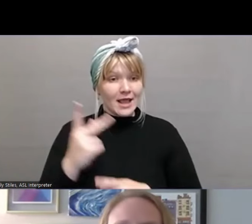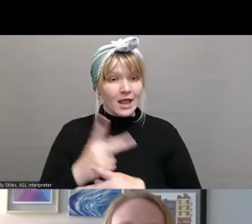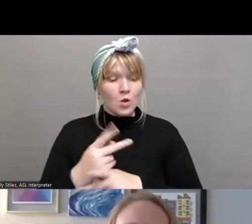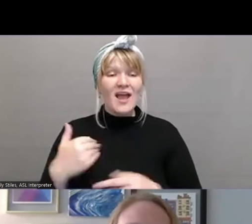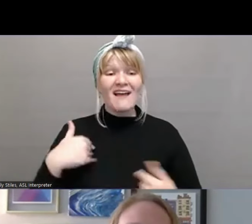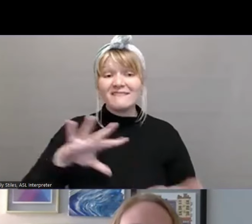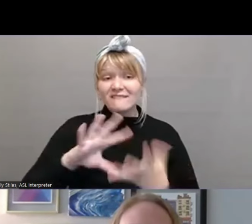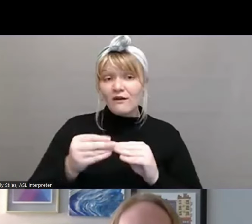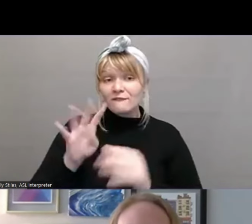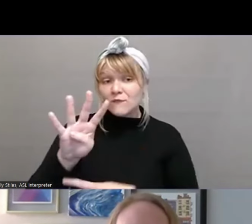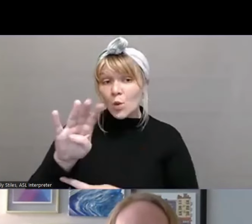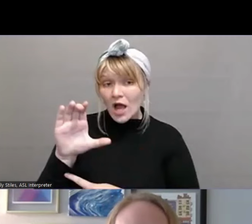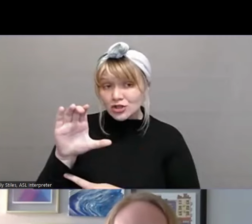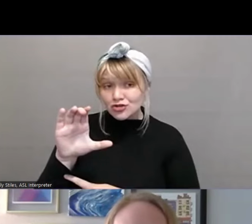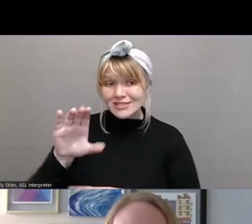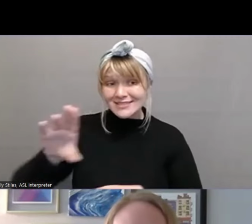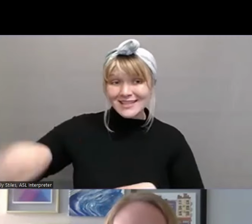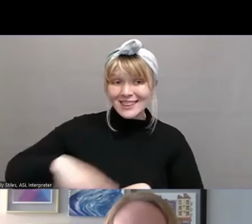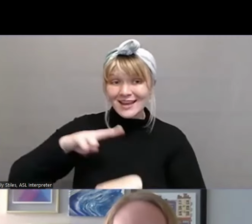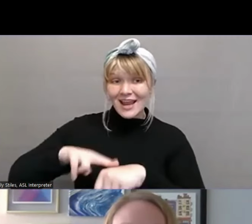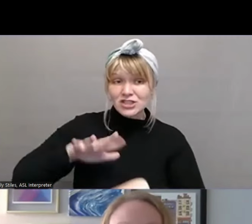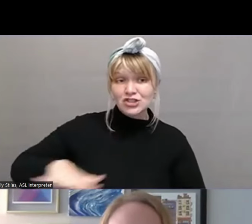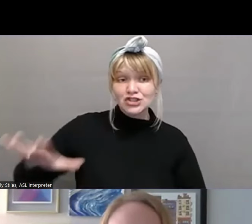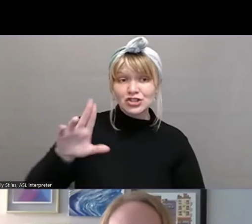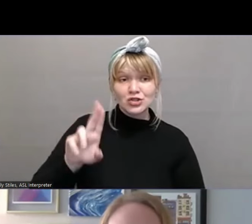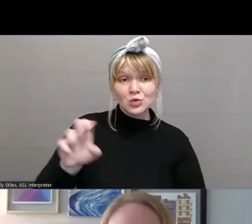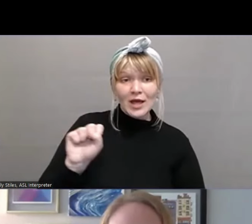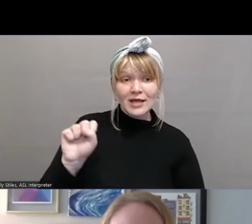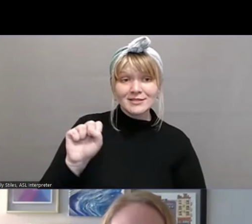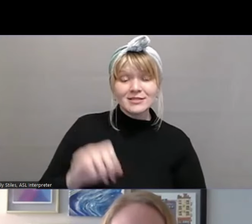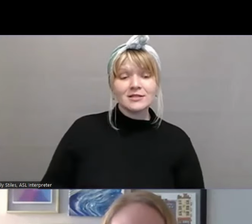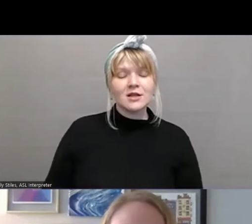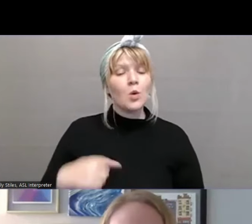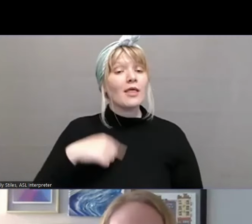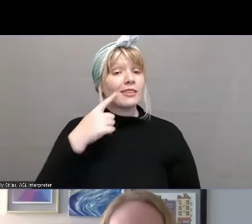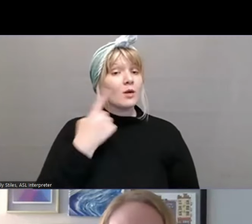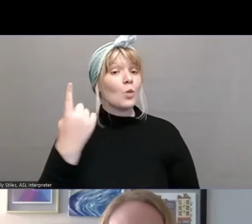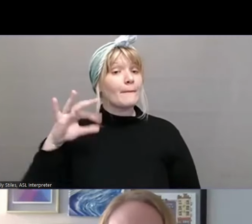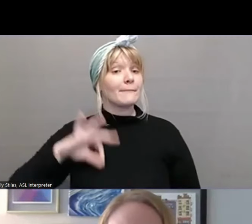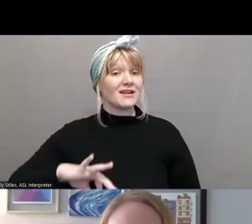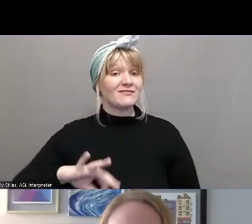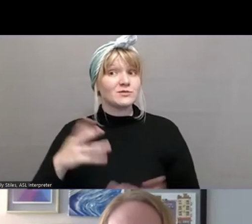One of the benefits of being at the table is that collaboration.